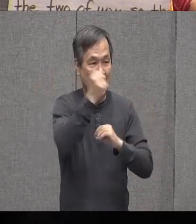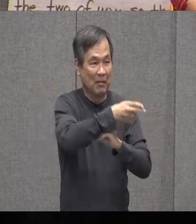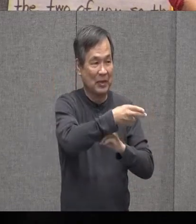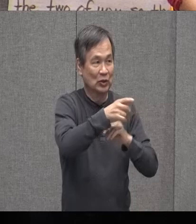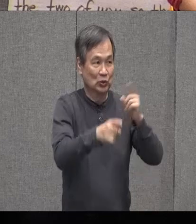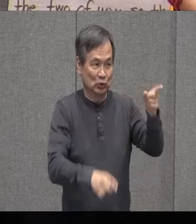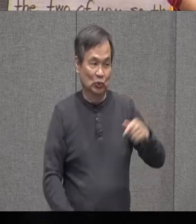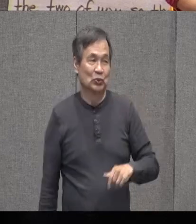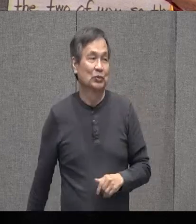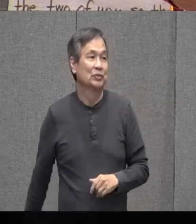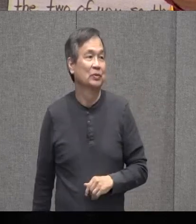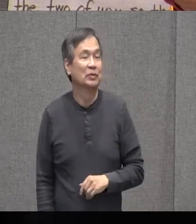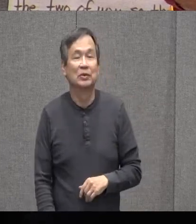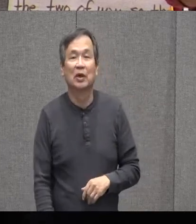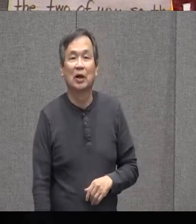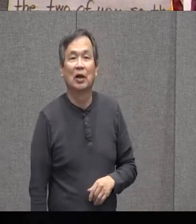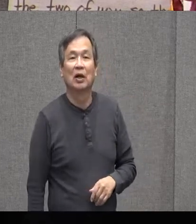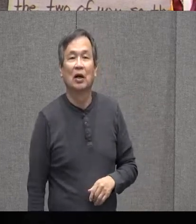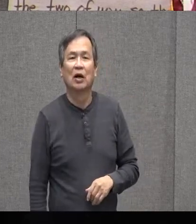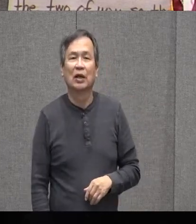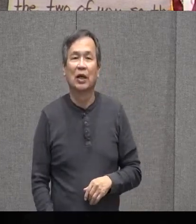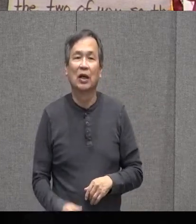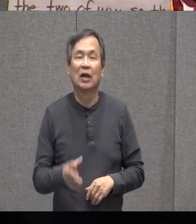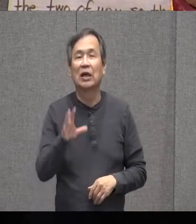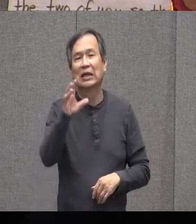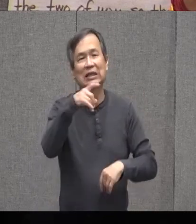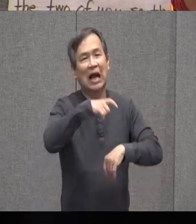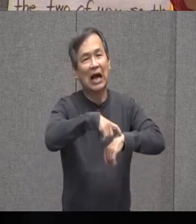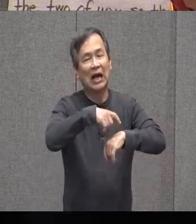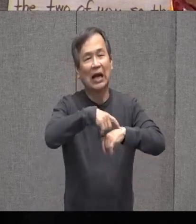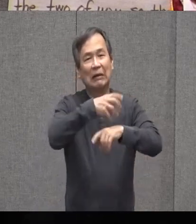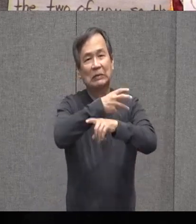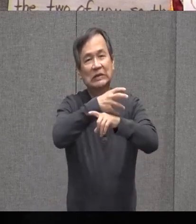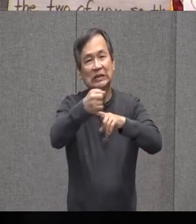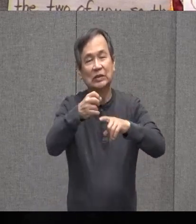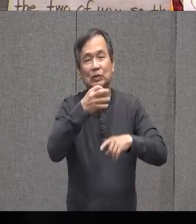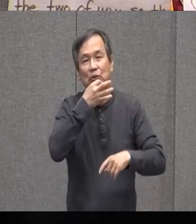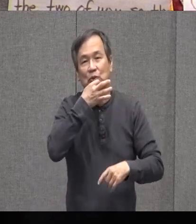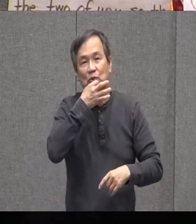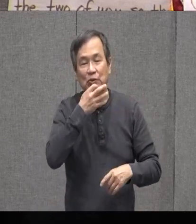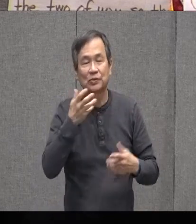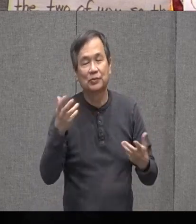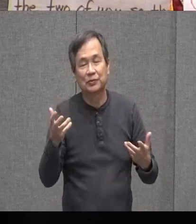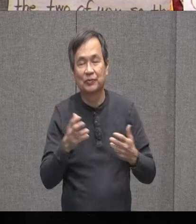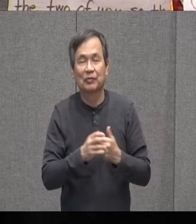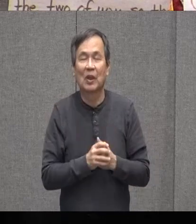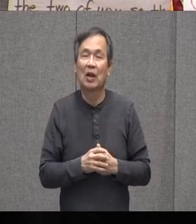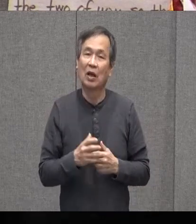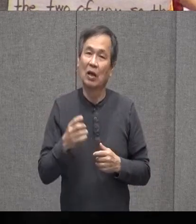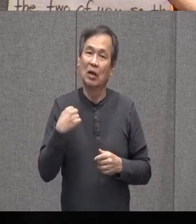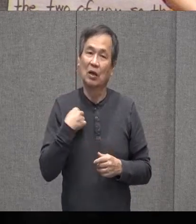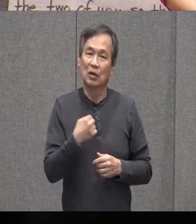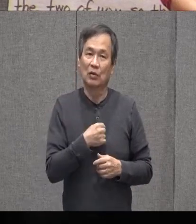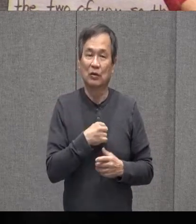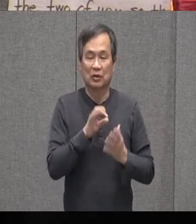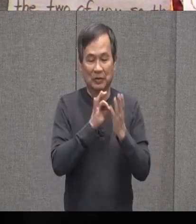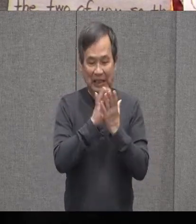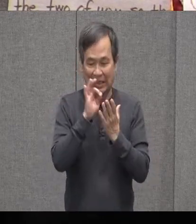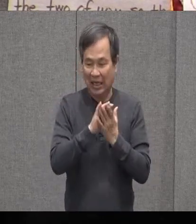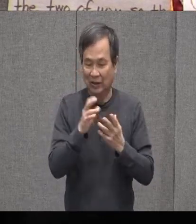Alright, so really at this point 'cause I know we're kind of coming almost to our time that's up. We would be counting our cards.